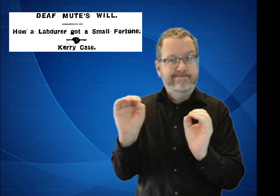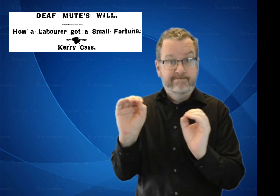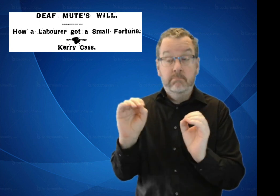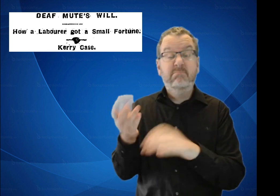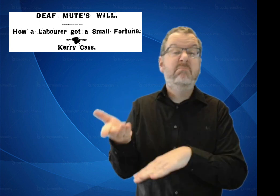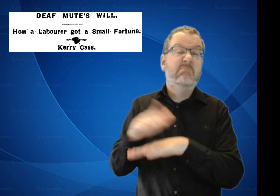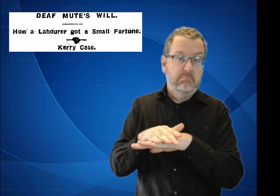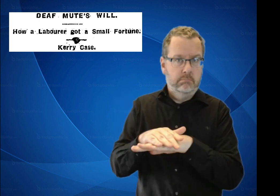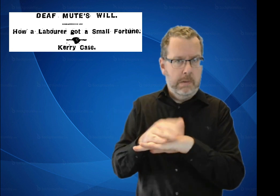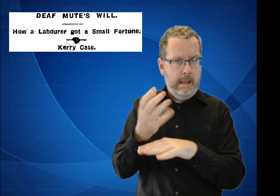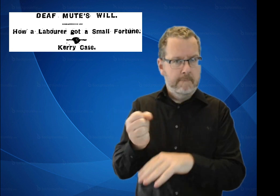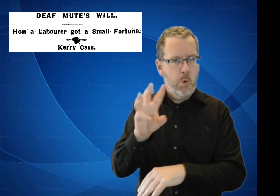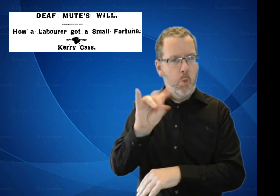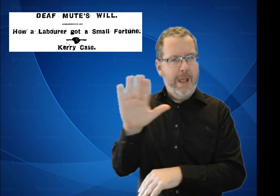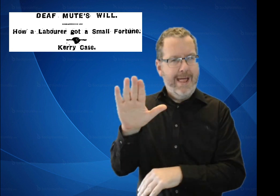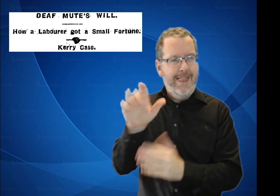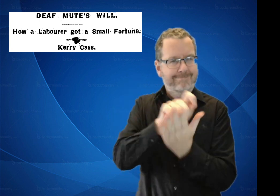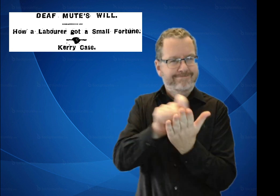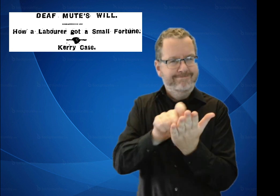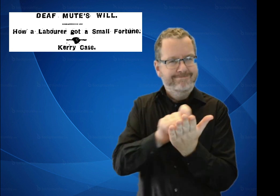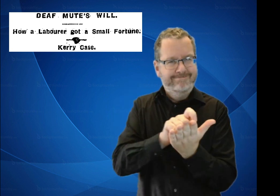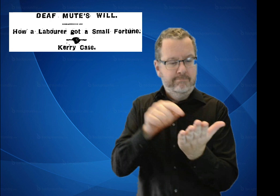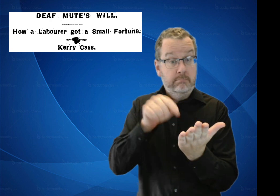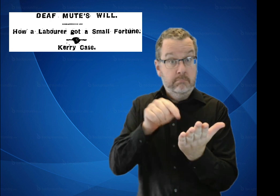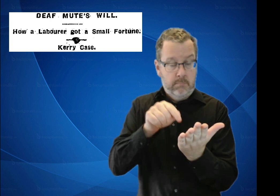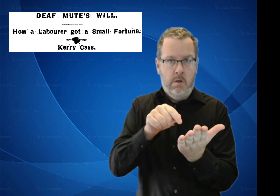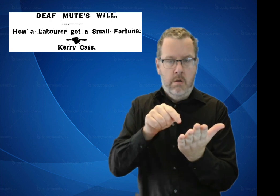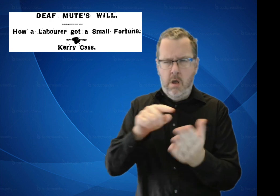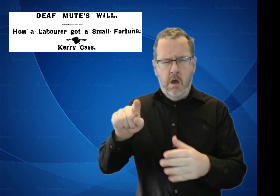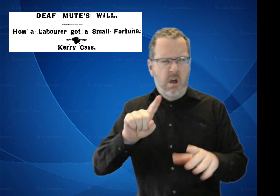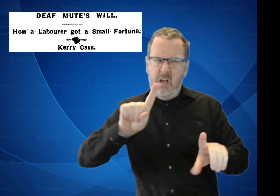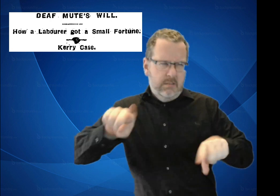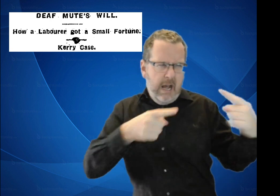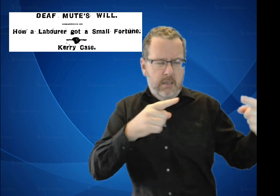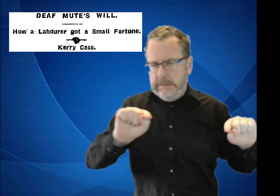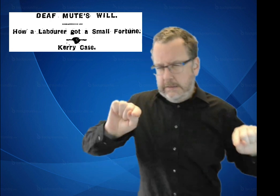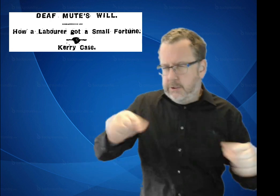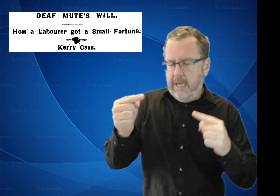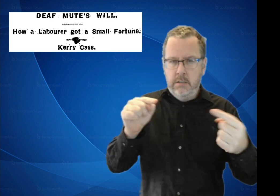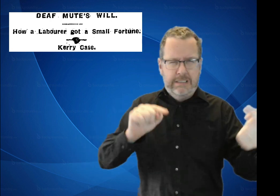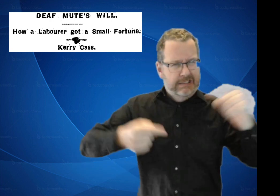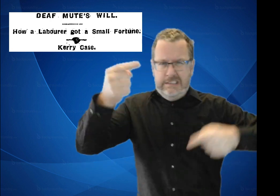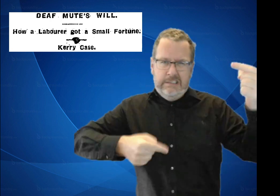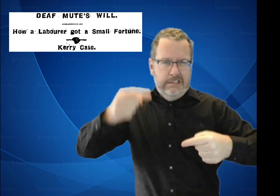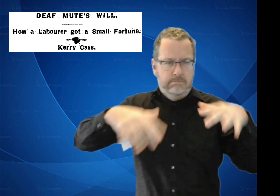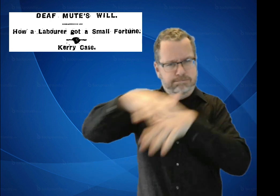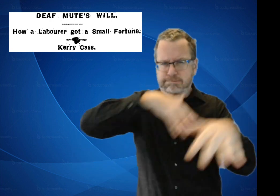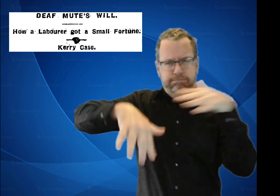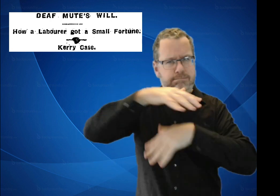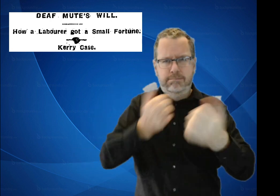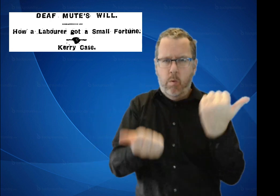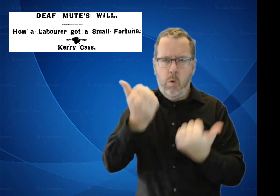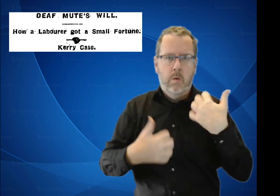left a will, which became the subject of a complex court battle.